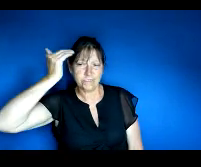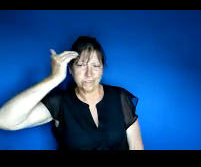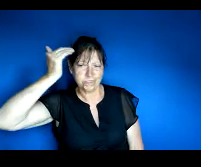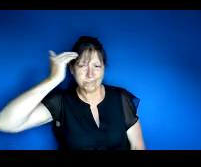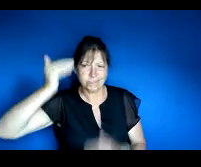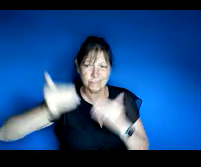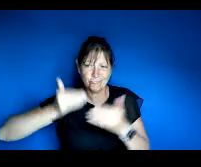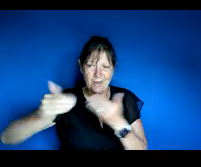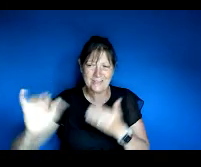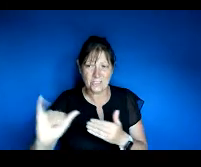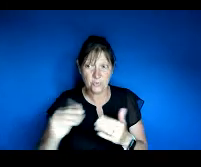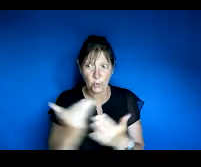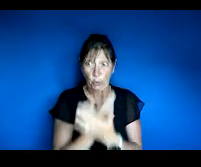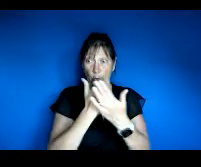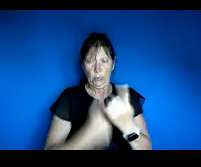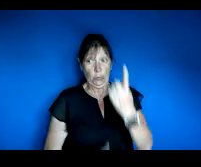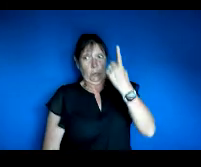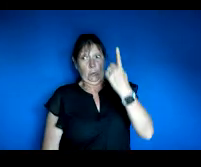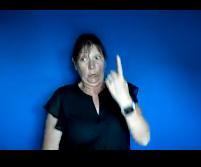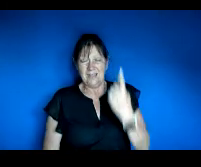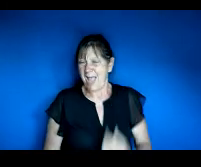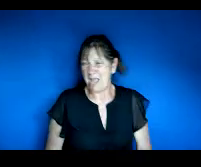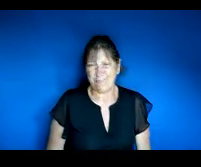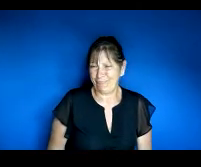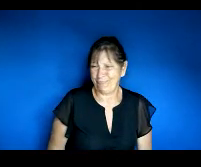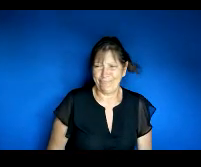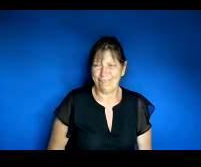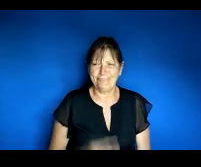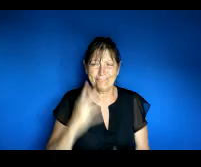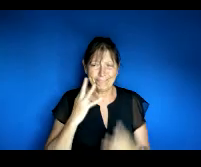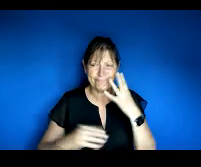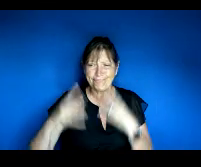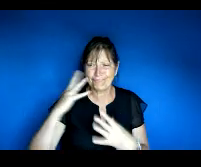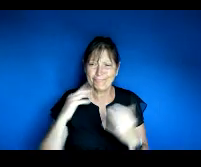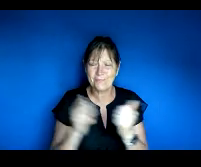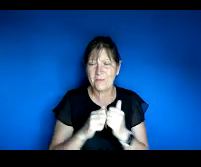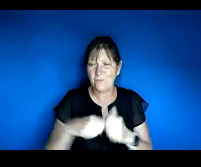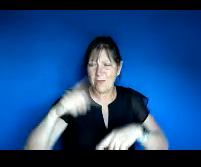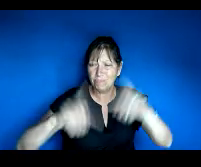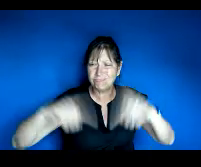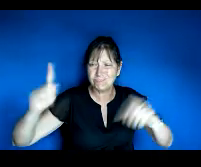because they are used to working with students that have different types of accommodation requests in their classes.